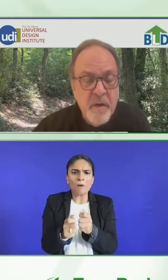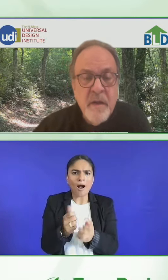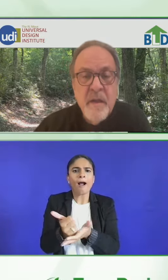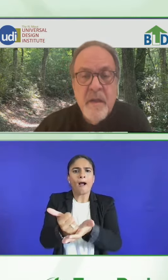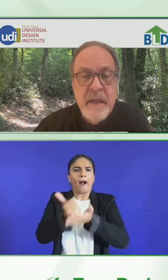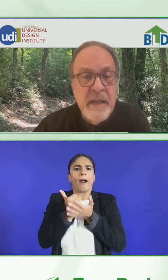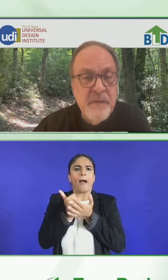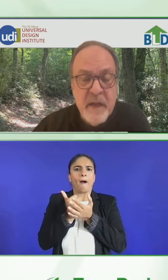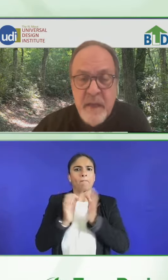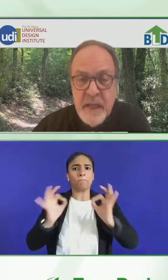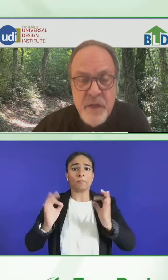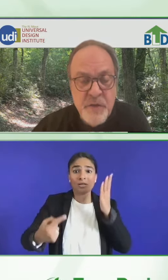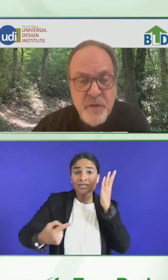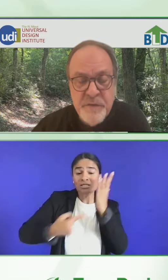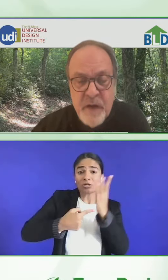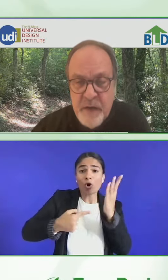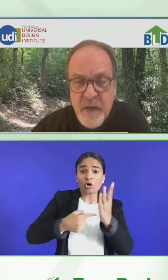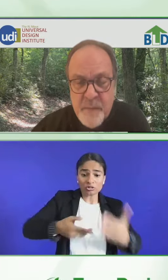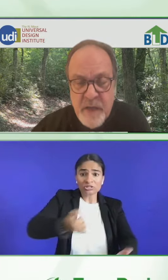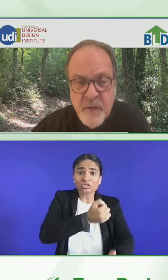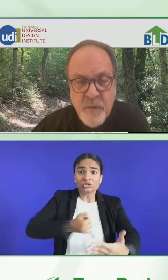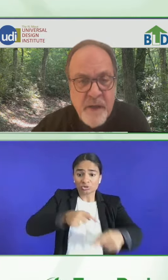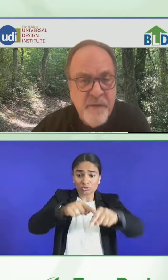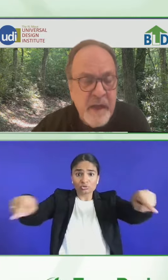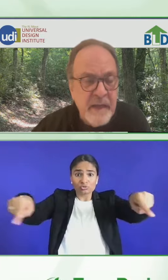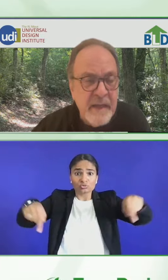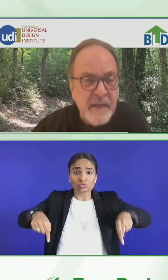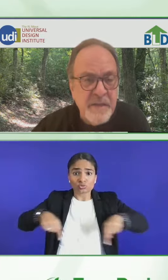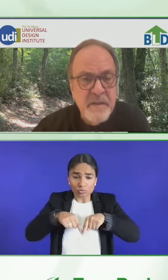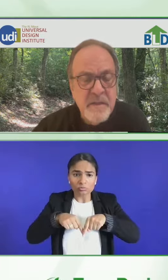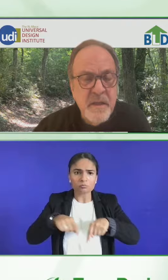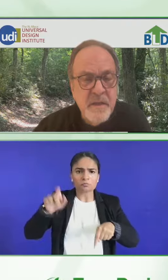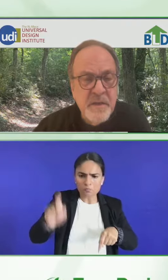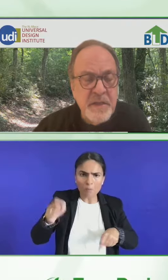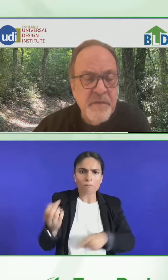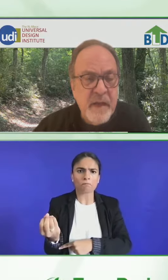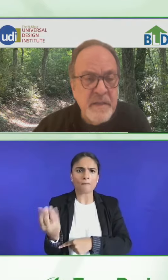Heating and ventilating controls very, now with Wi-Fi connections to these devices.